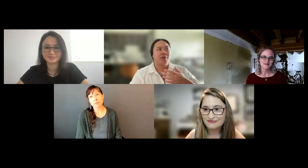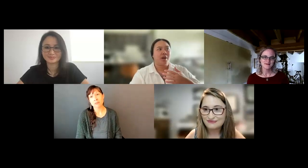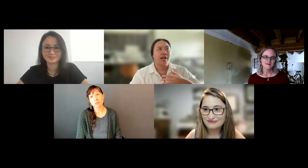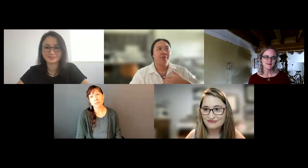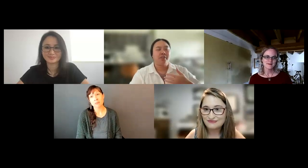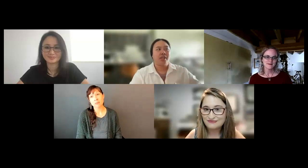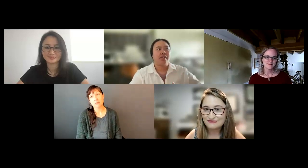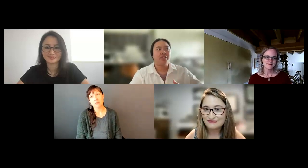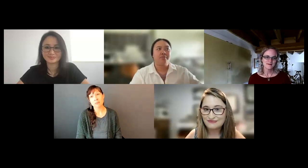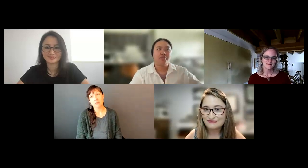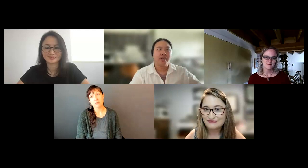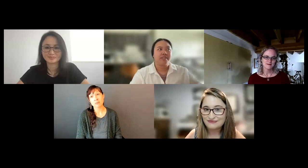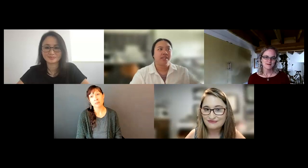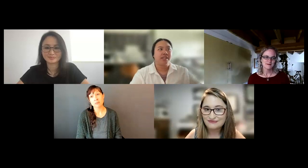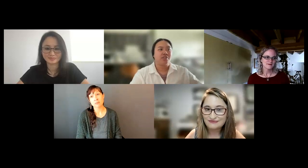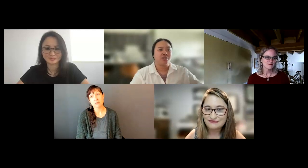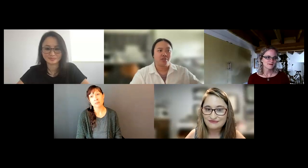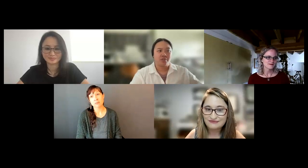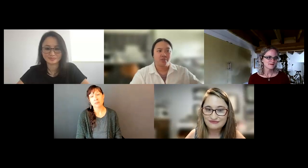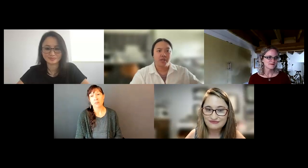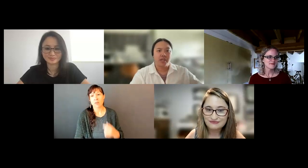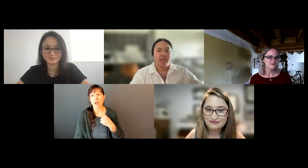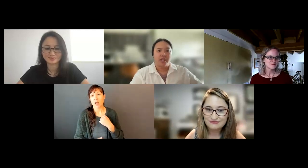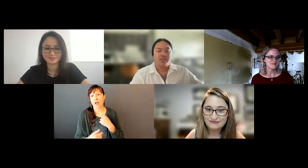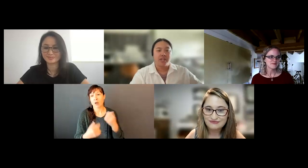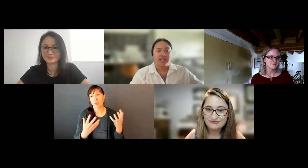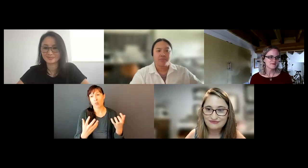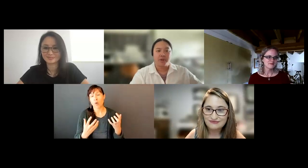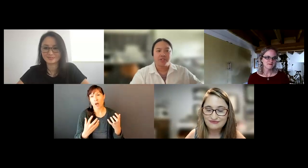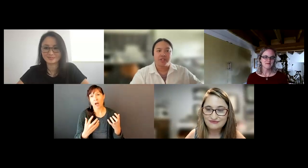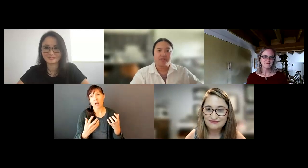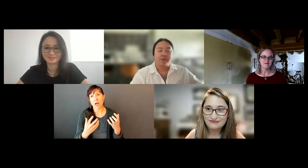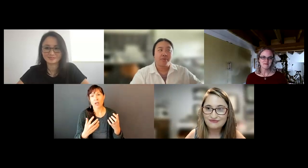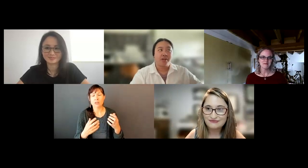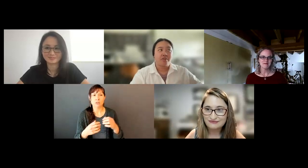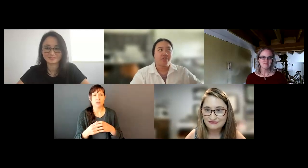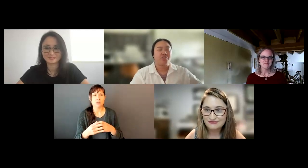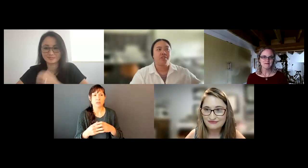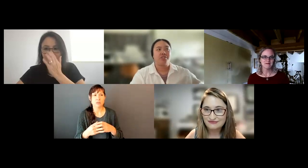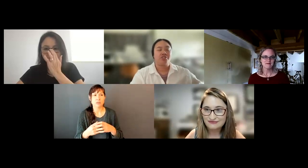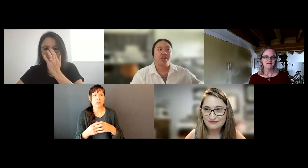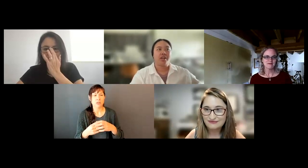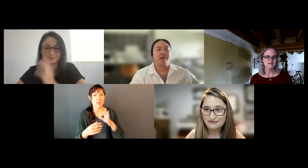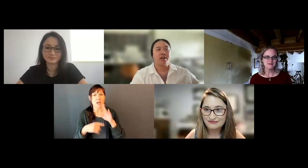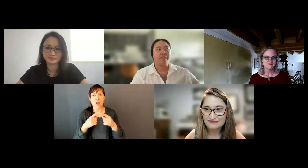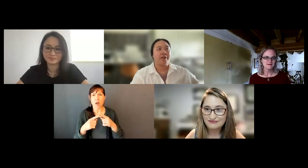and so I would love to move us into the next part of the webinar, which is to share